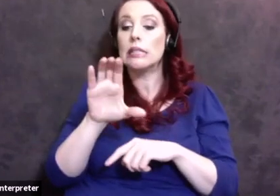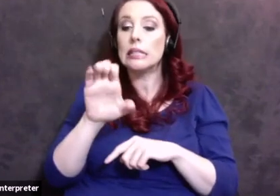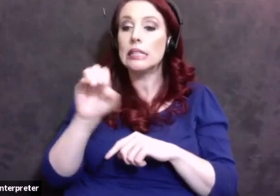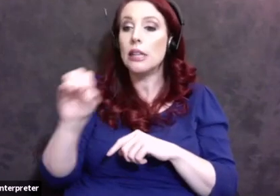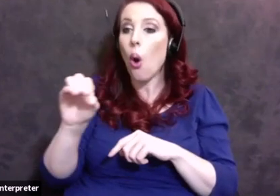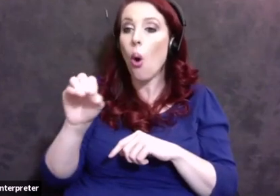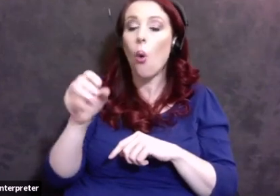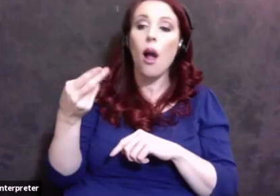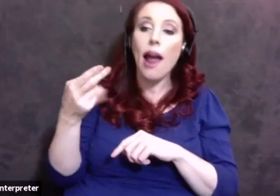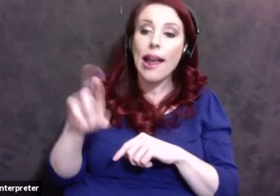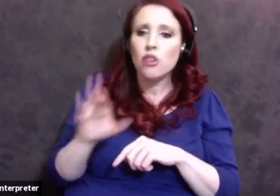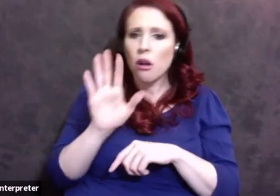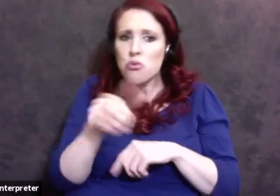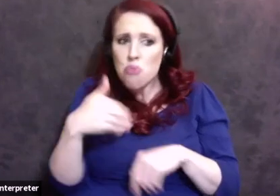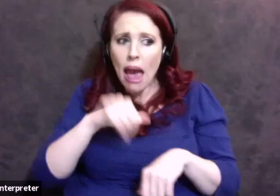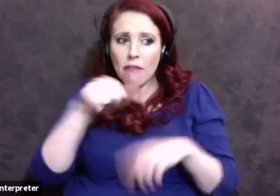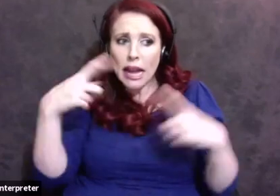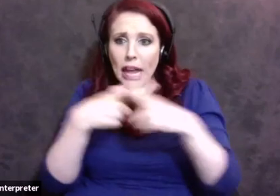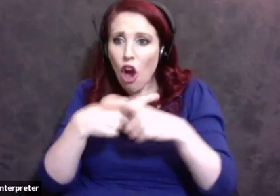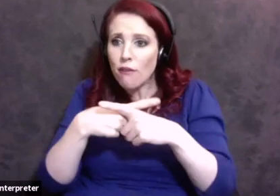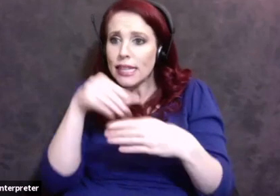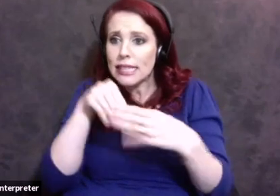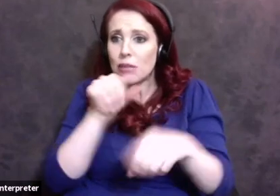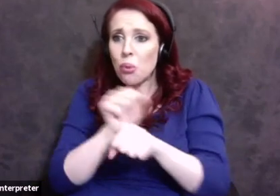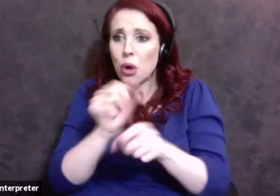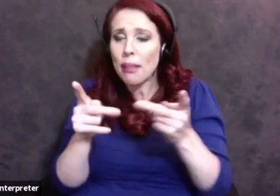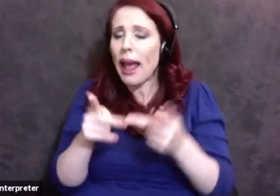no, first of all I know they know and they are not telling the truth but I always tell